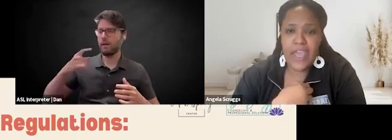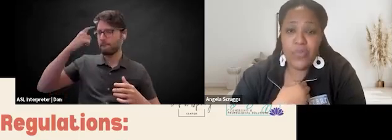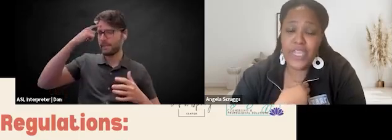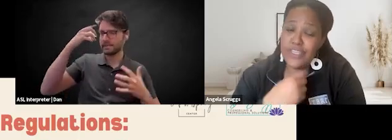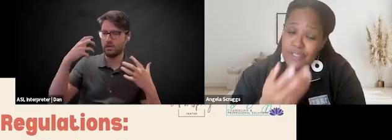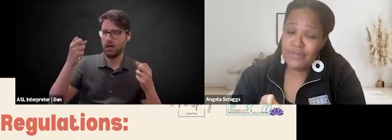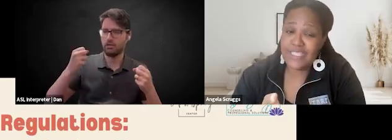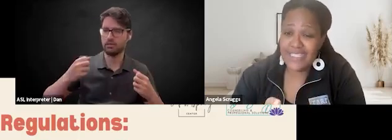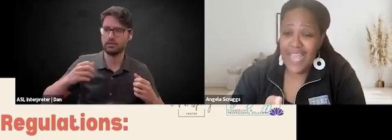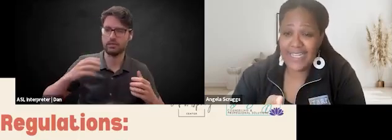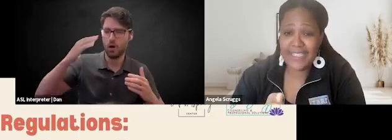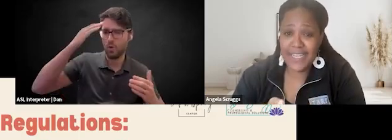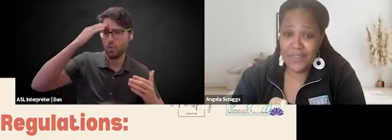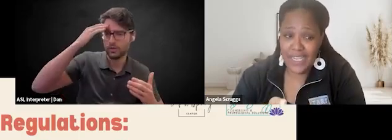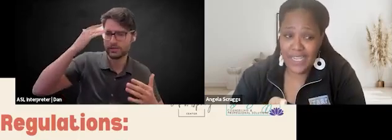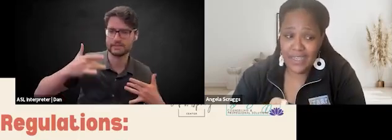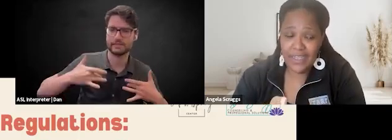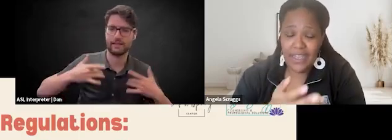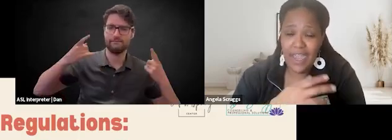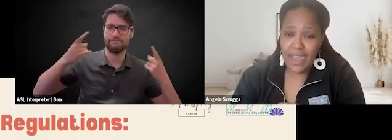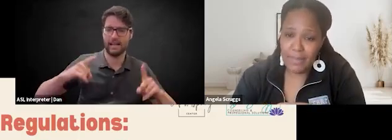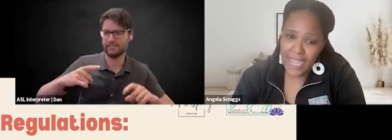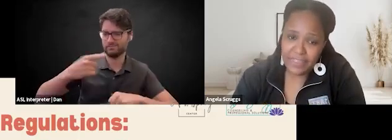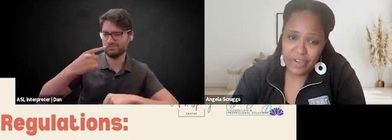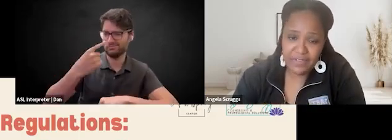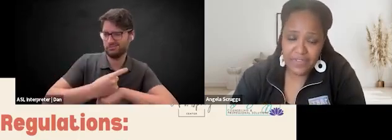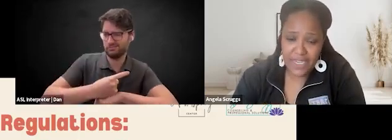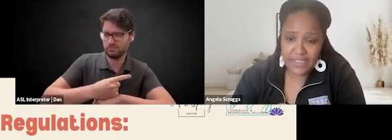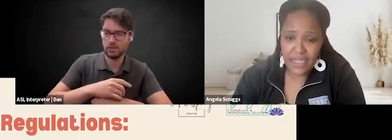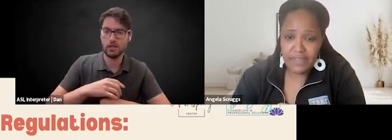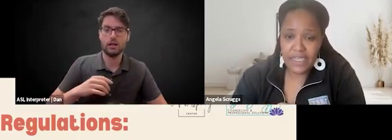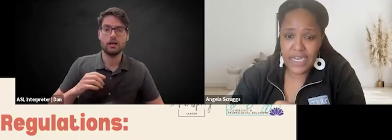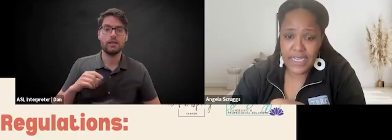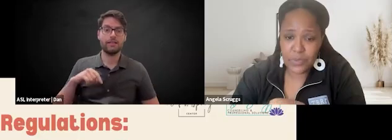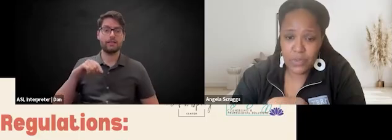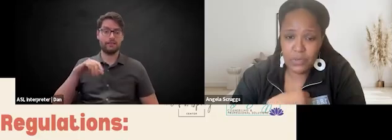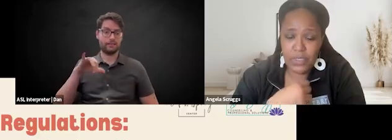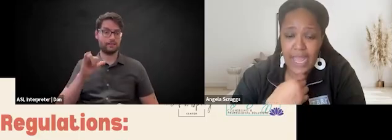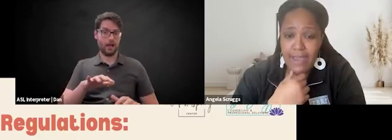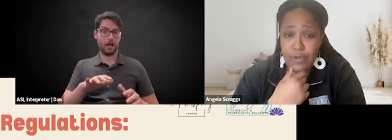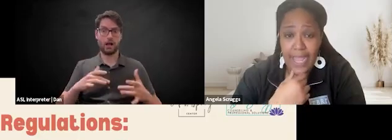And we use this activity, um... at those events. The next one we will have will